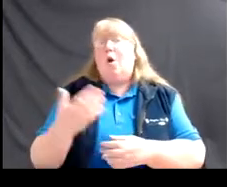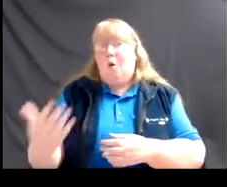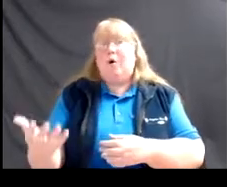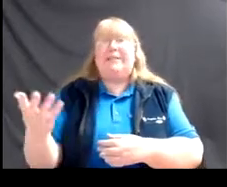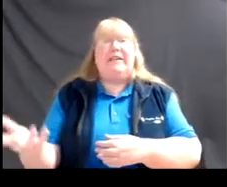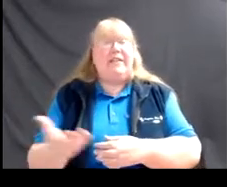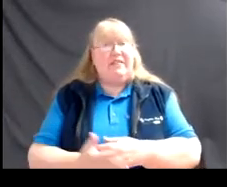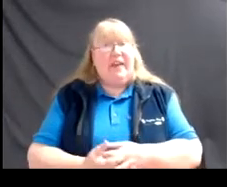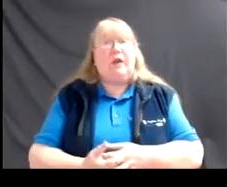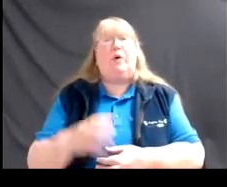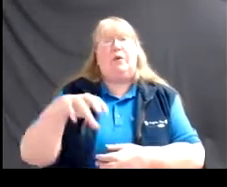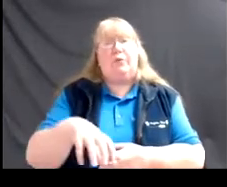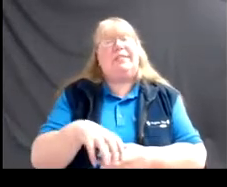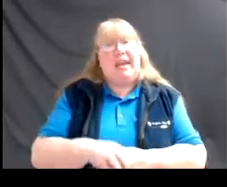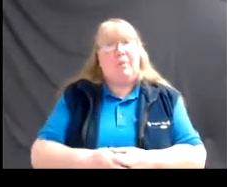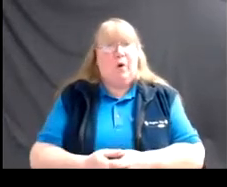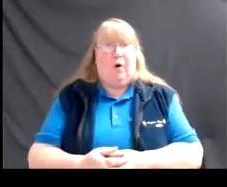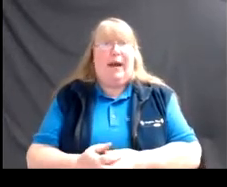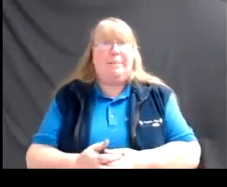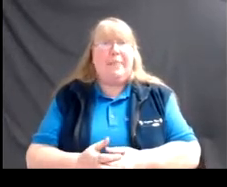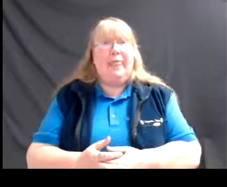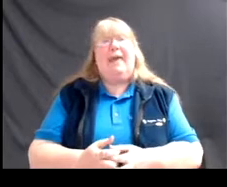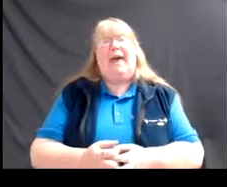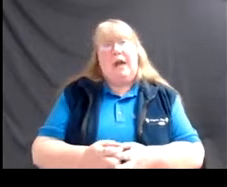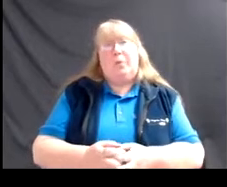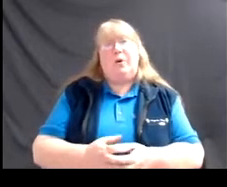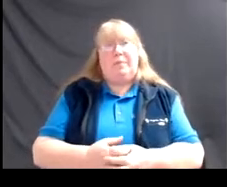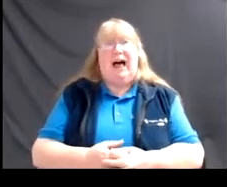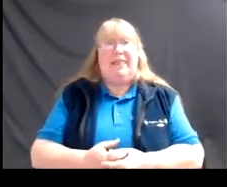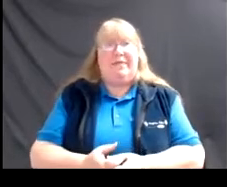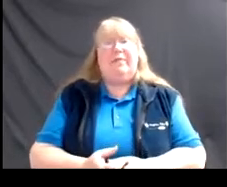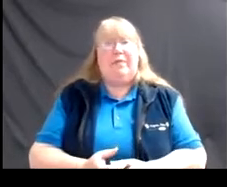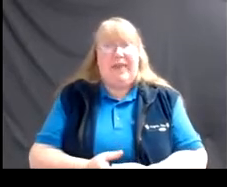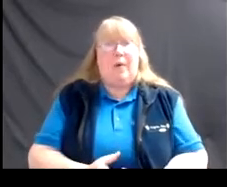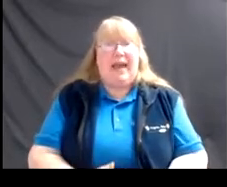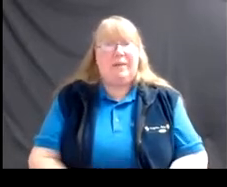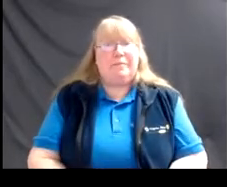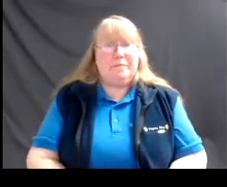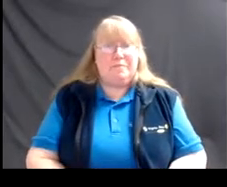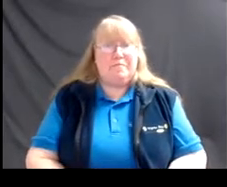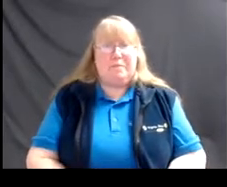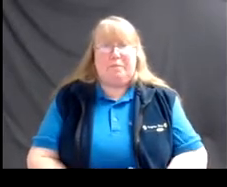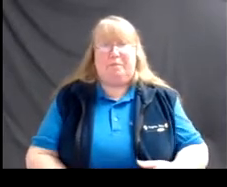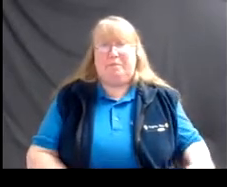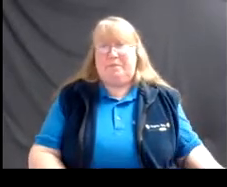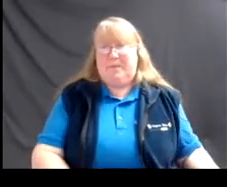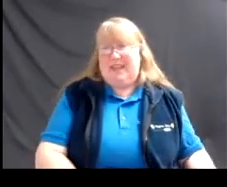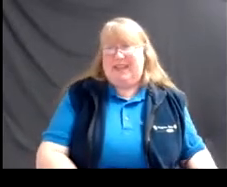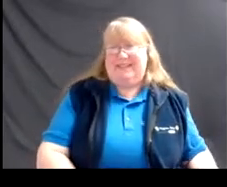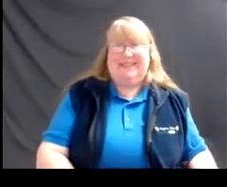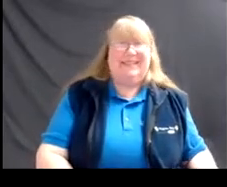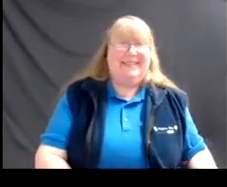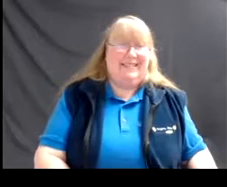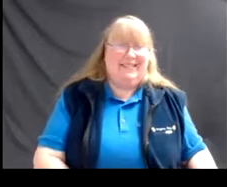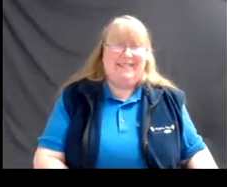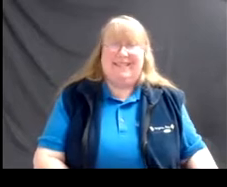or see if it's available through the state program, and help you apply that way.